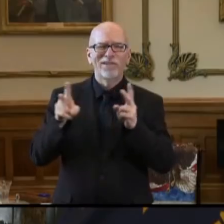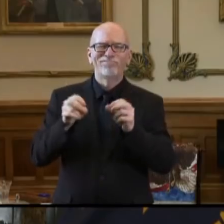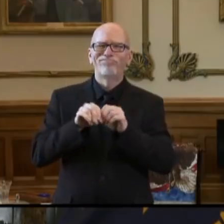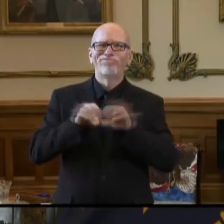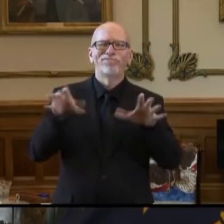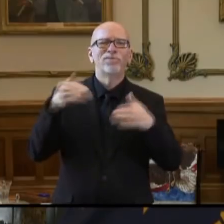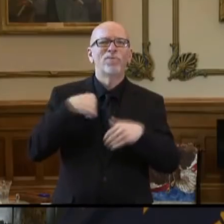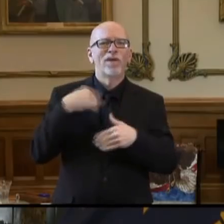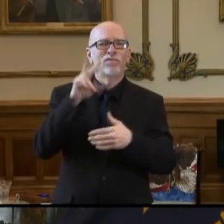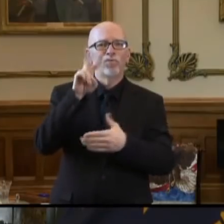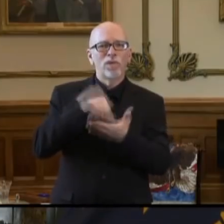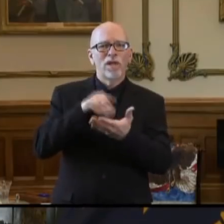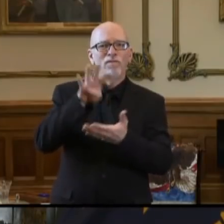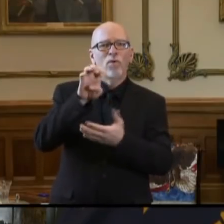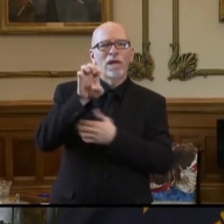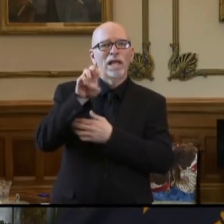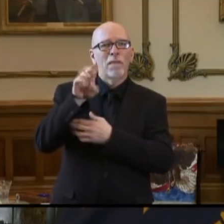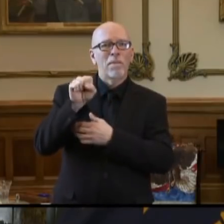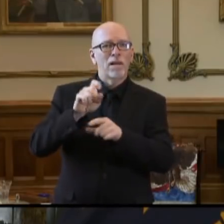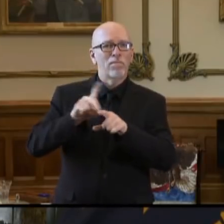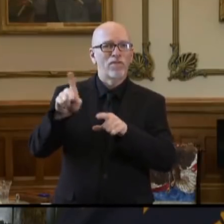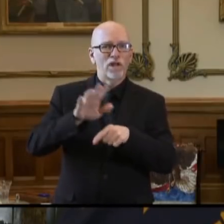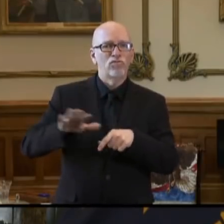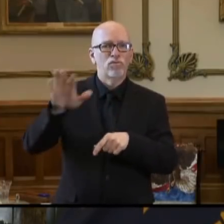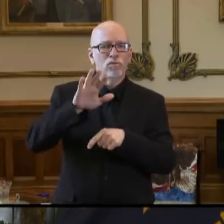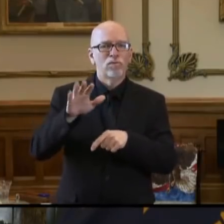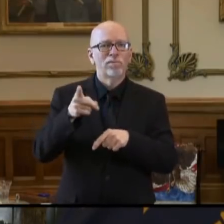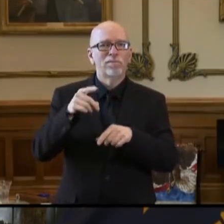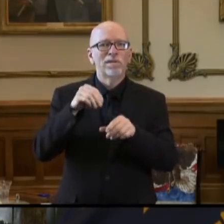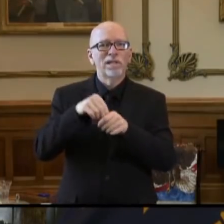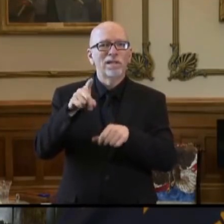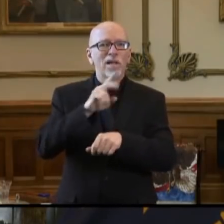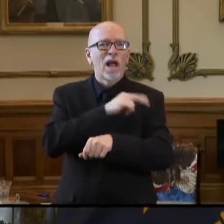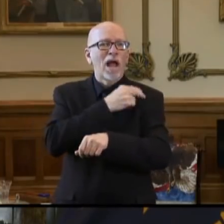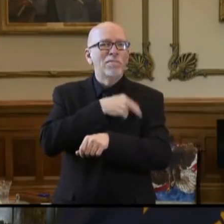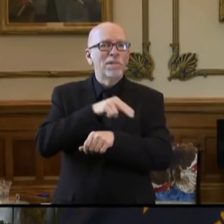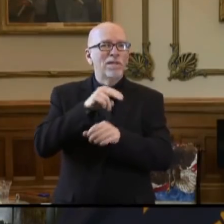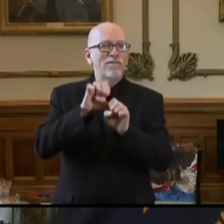ART M.S. SYSTEM ACROSS THE STATE IS VERY ROBUST. WE HAVE